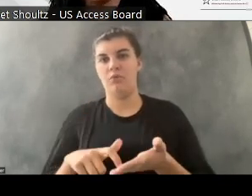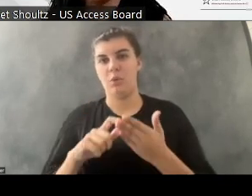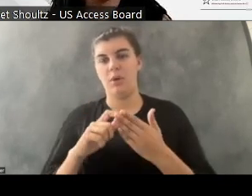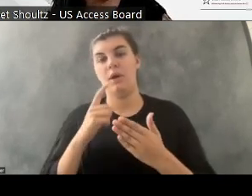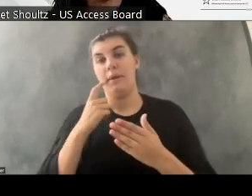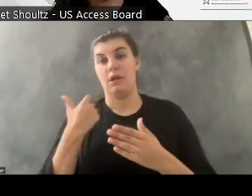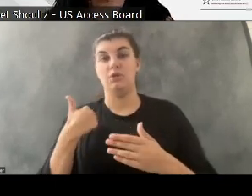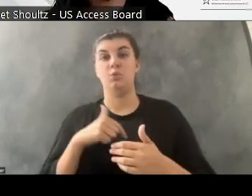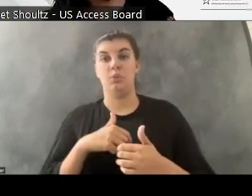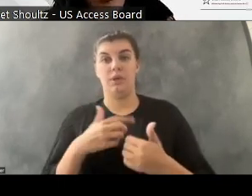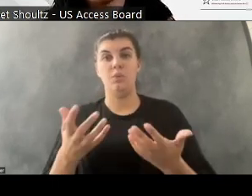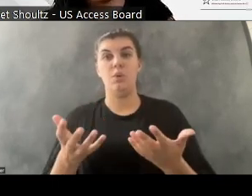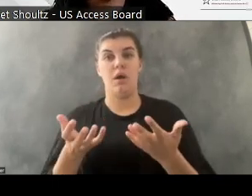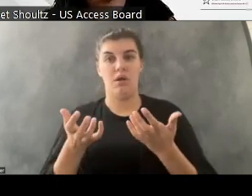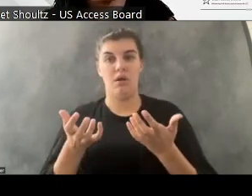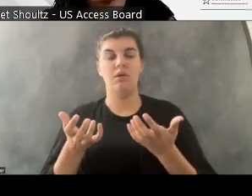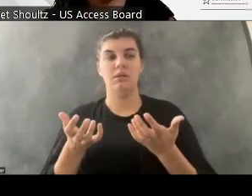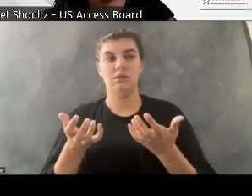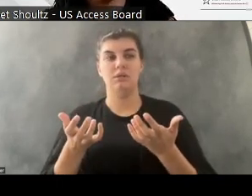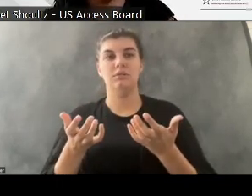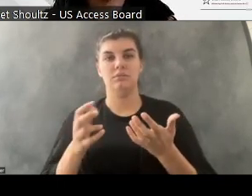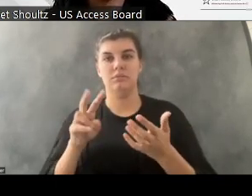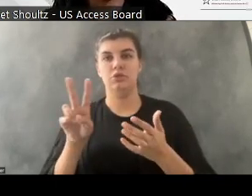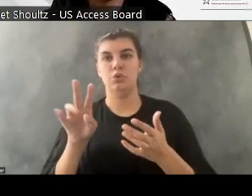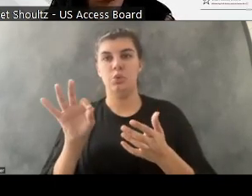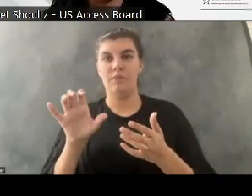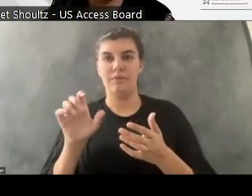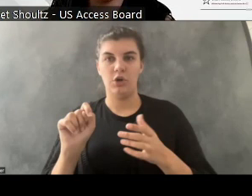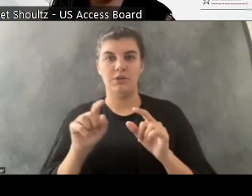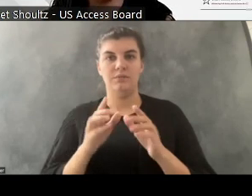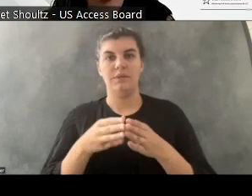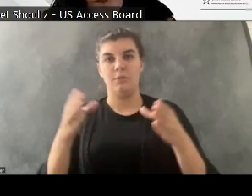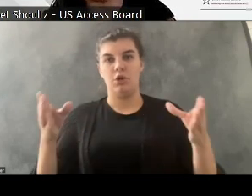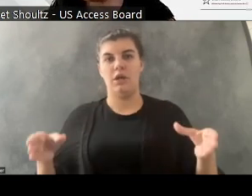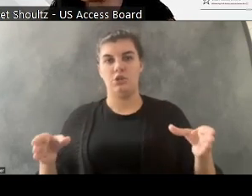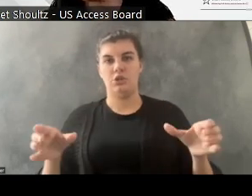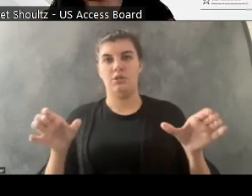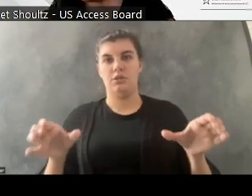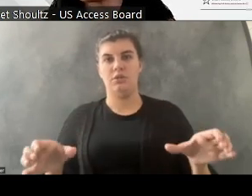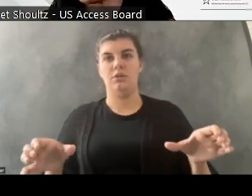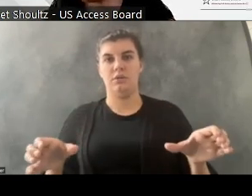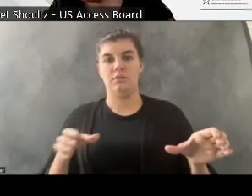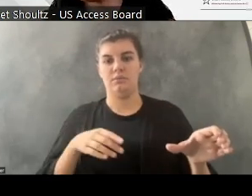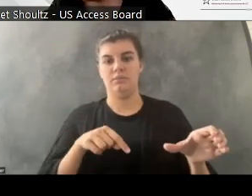because we do want that two foot separation between the detectable warning surface panels.